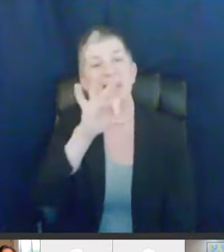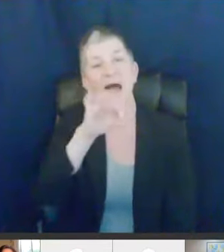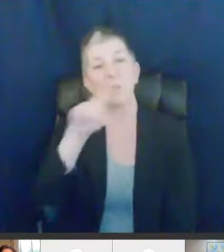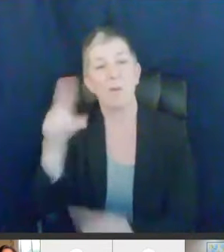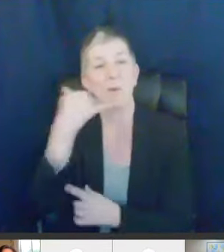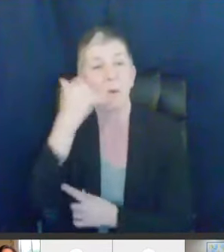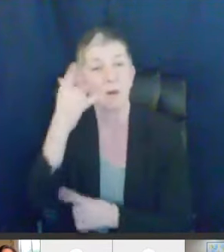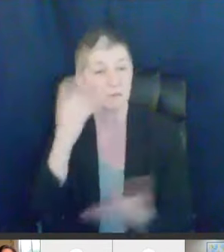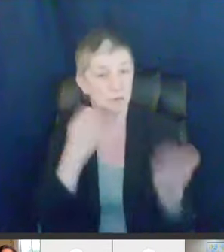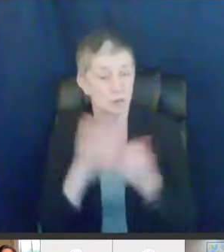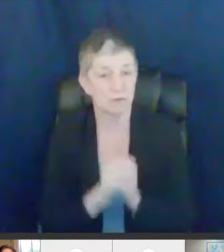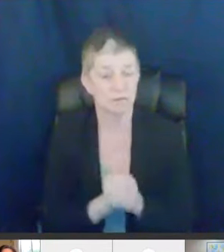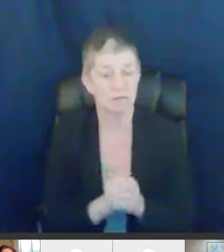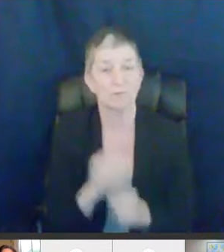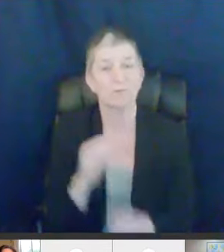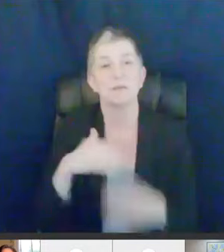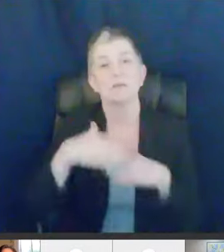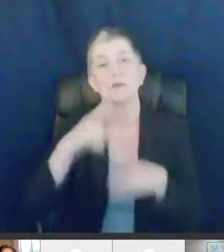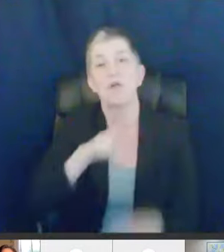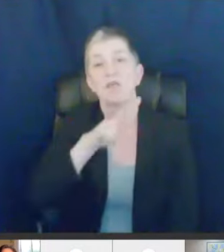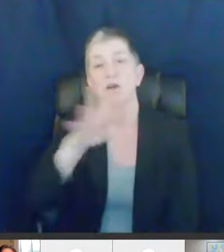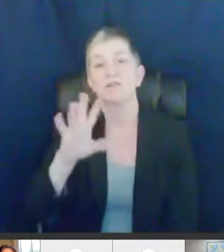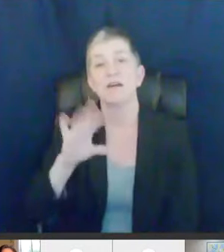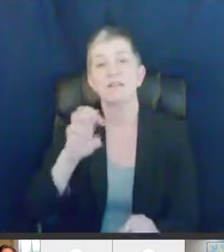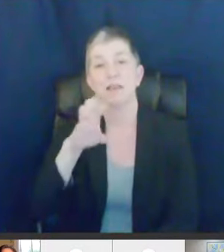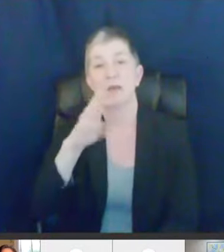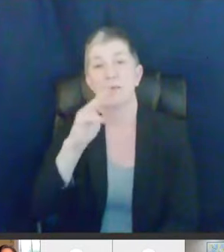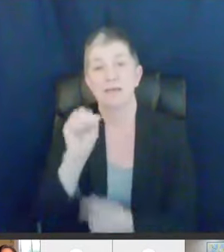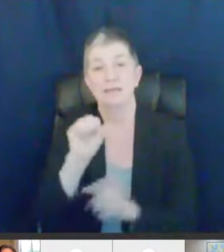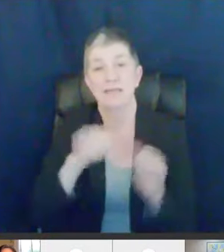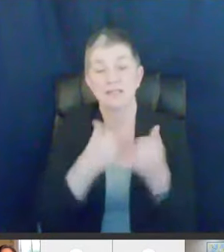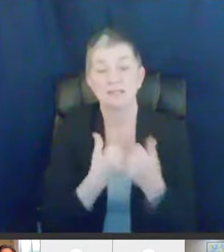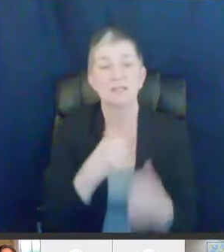is home to more than 35 EMS agencies including 9-1-1 public private and air